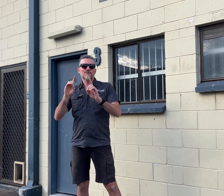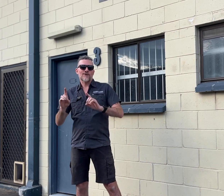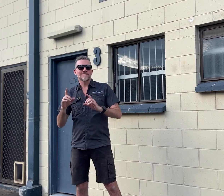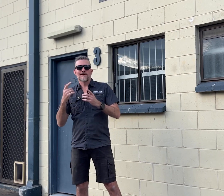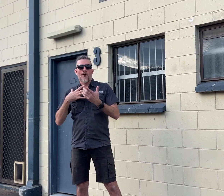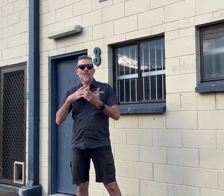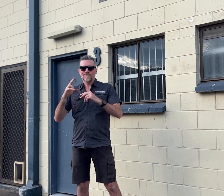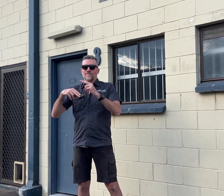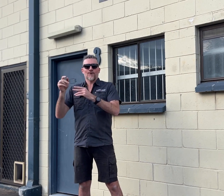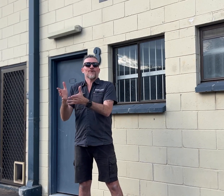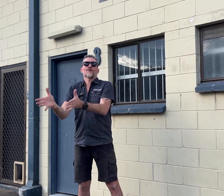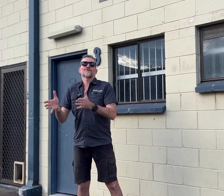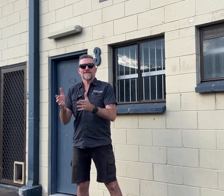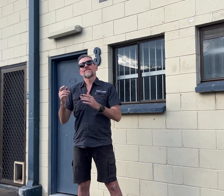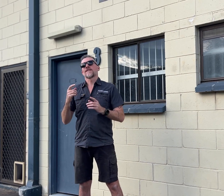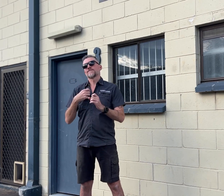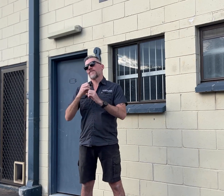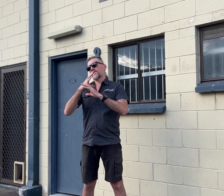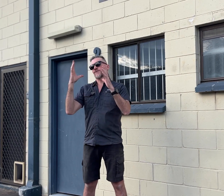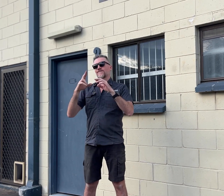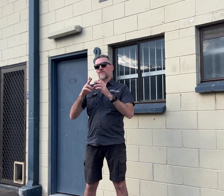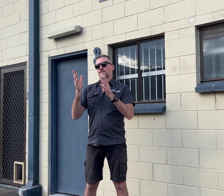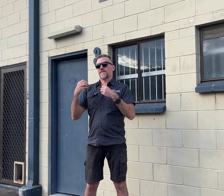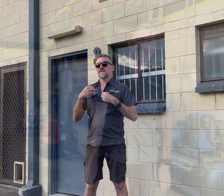when it comes to designing something. That's my vision for my business.